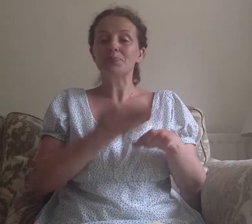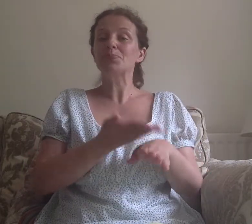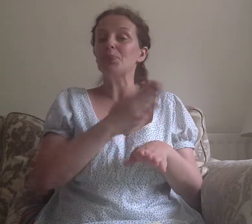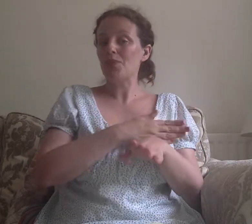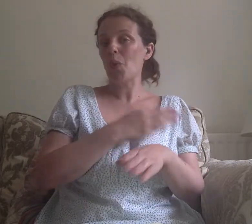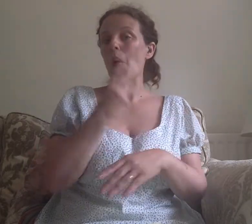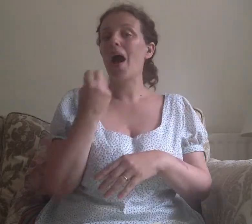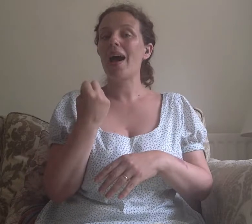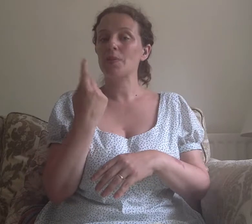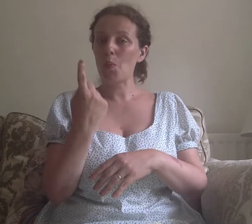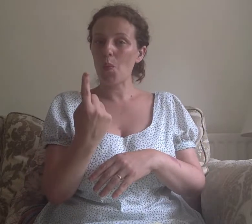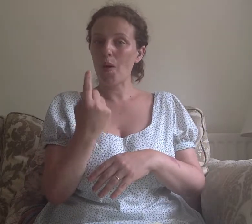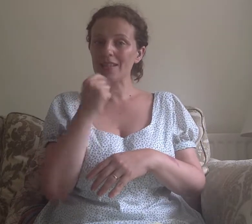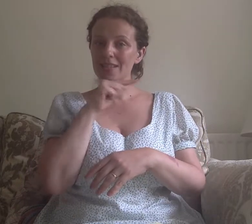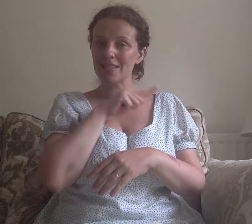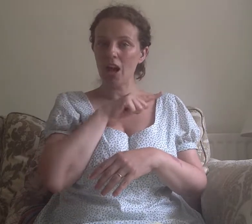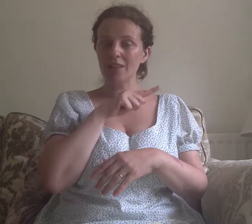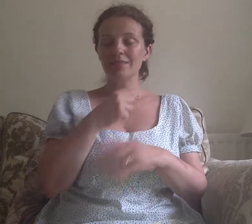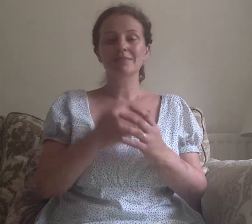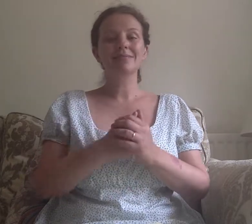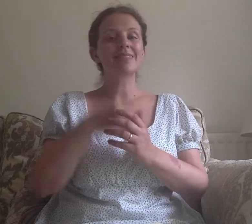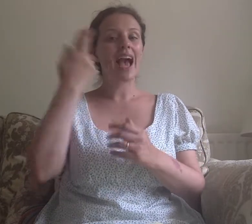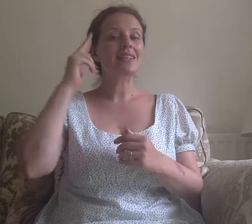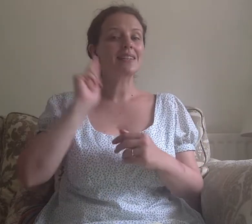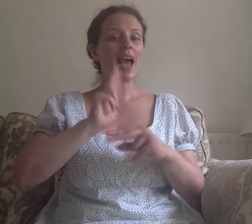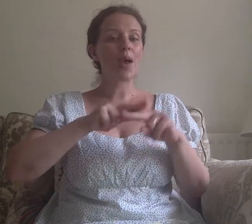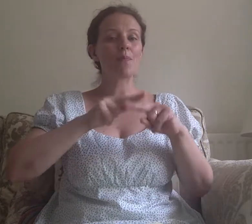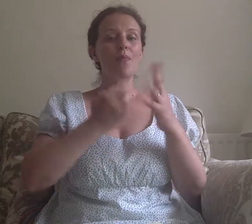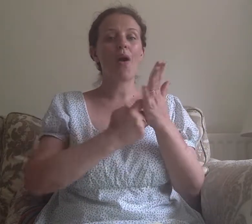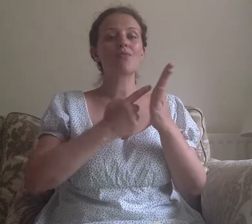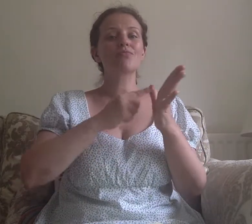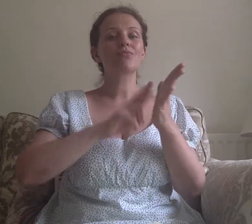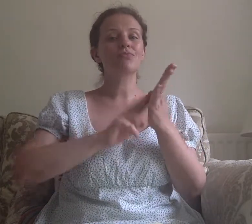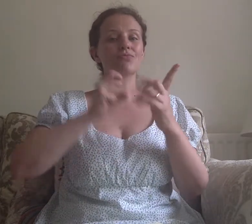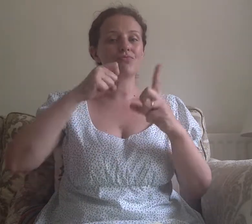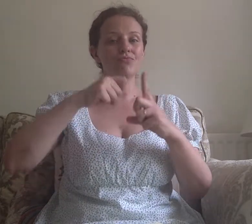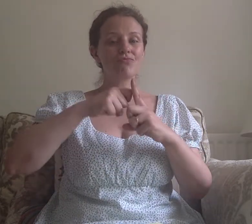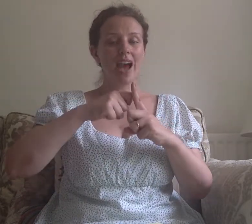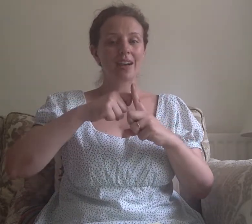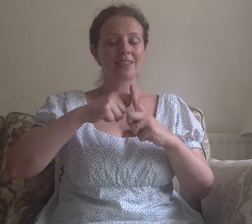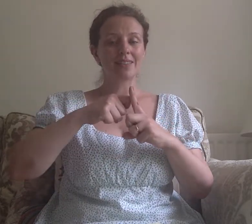Before they had one son named frank.